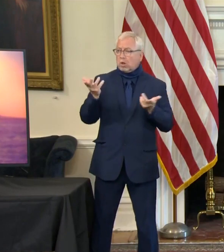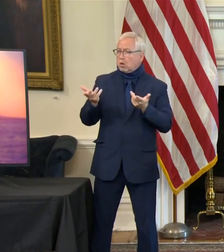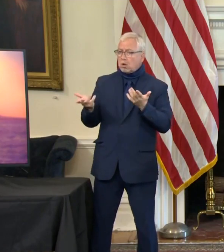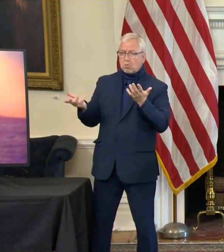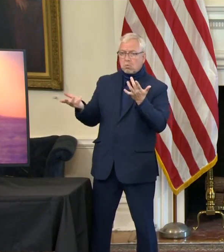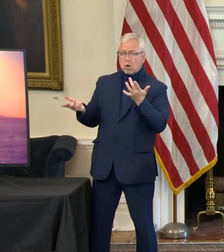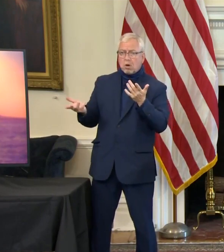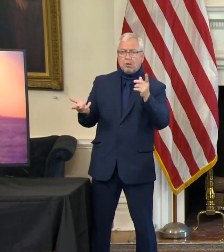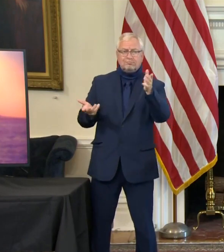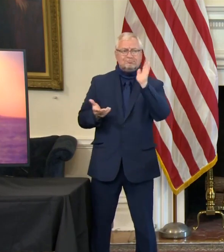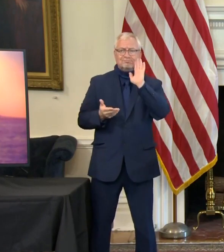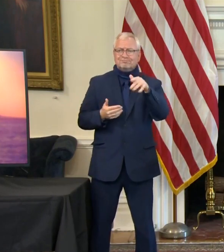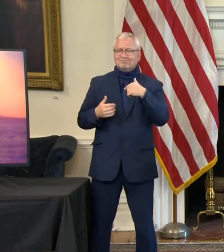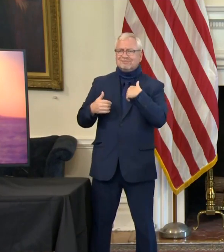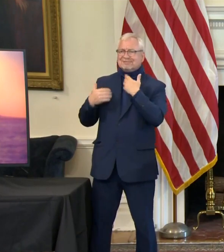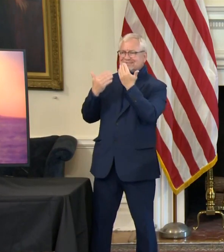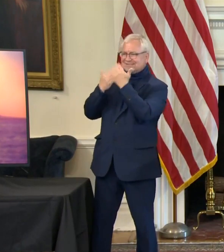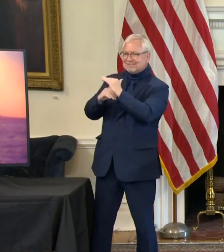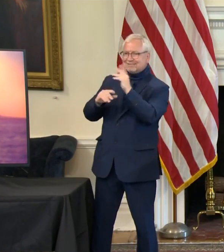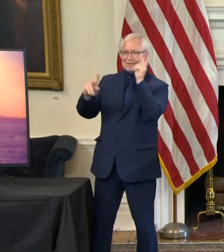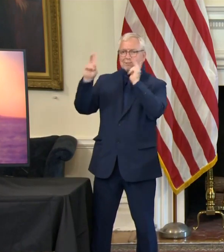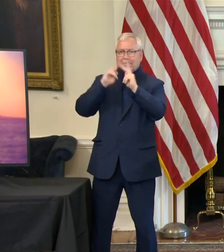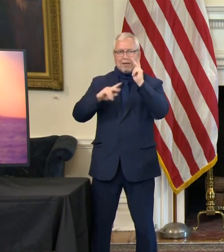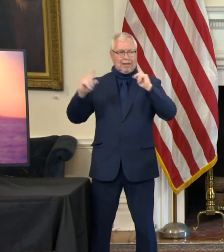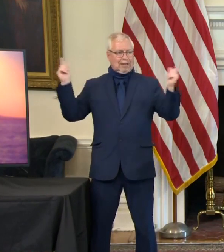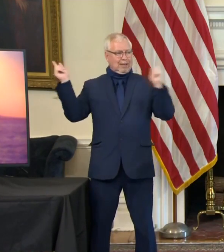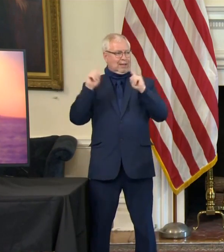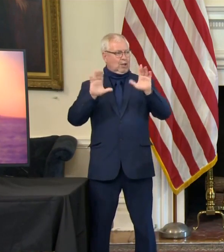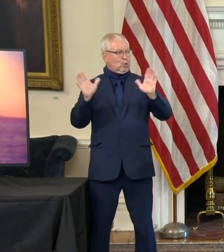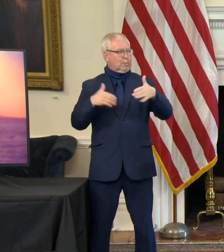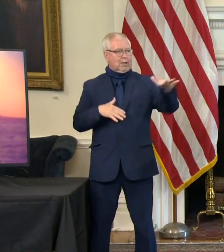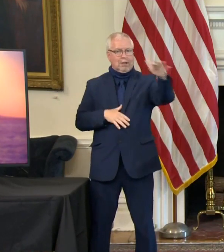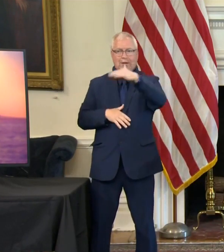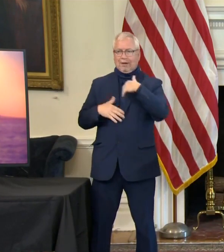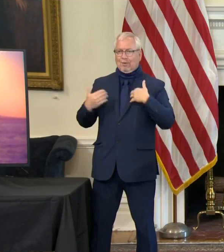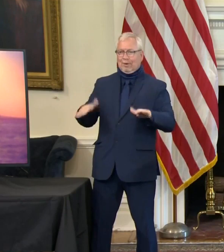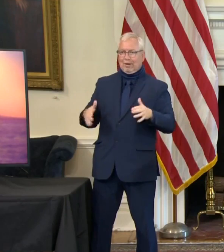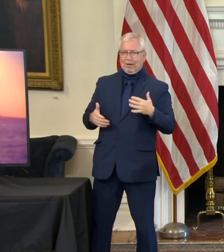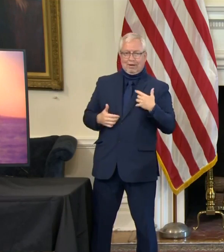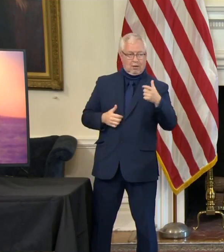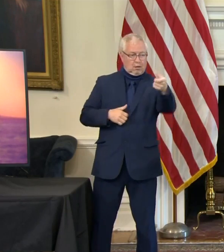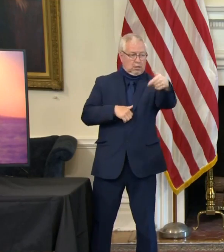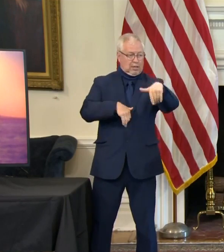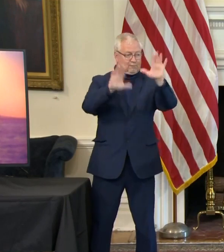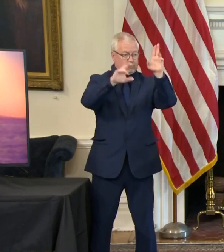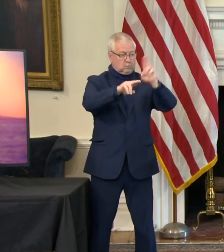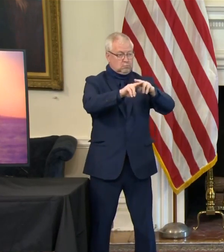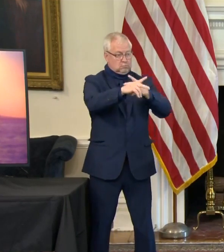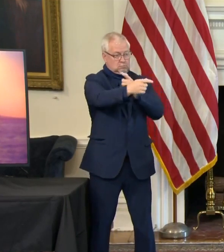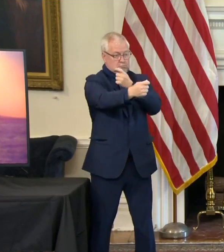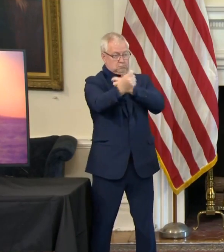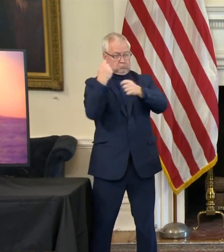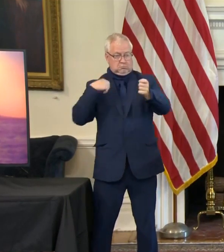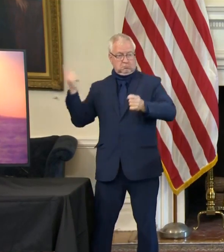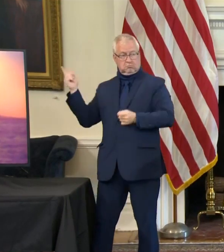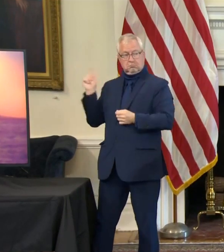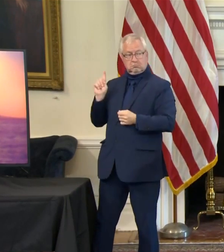SUPPORT MOVING FORWARD >> I’M NOT SURE WHY FOLKS ARE NOT HERE OTHER THAN WE ARE LIMITING THE NUMBER OF PEOPLE IN THE ROOM.